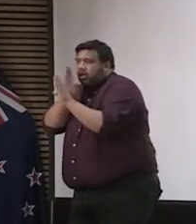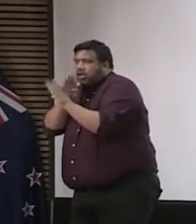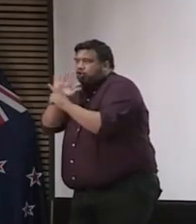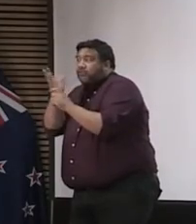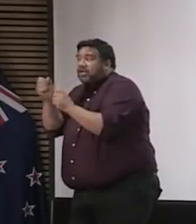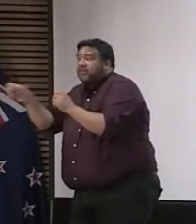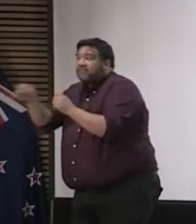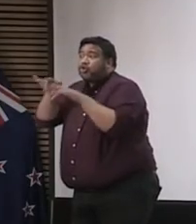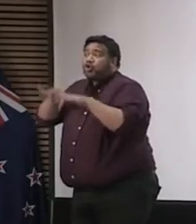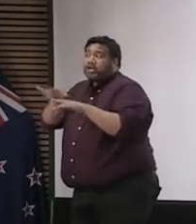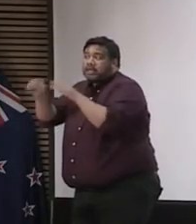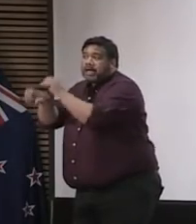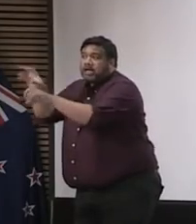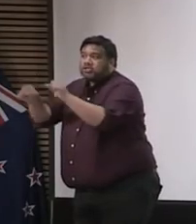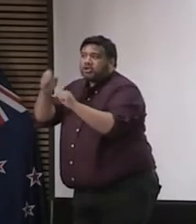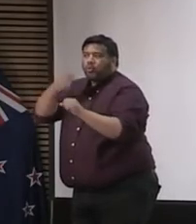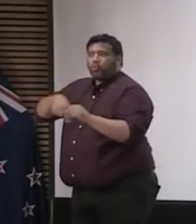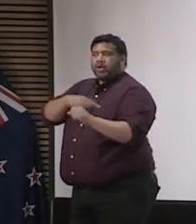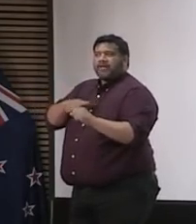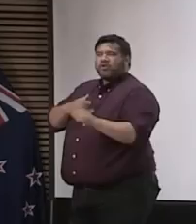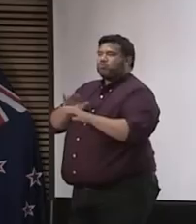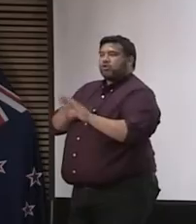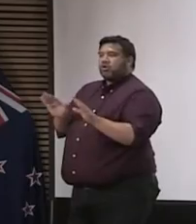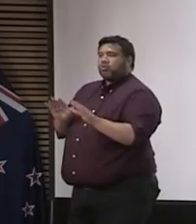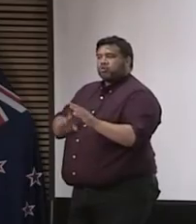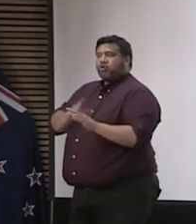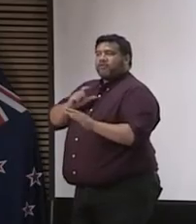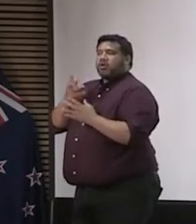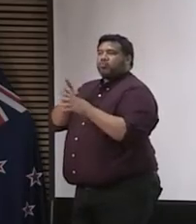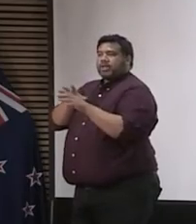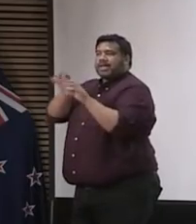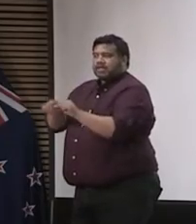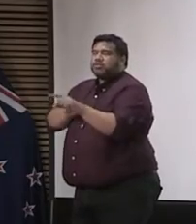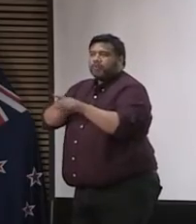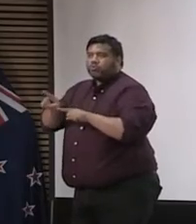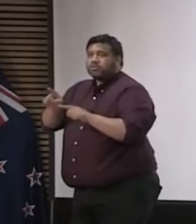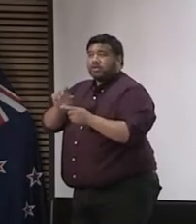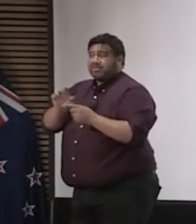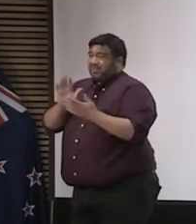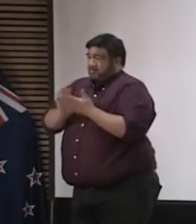That is the mostimportant protection for notjust children, teachers andtheir families but all New Zealanders.